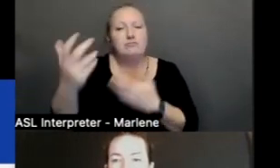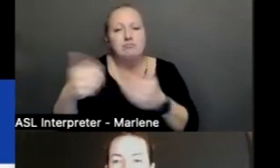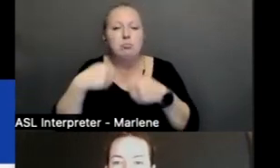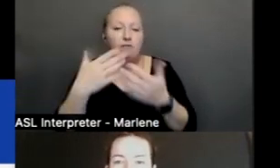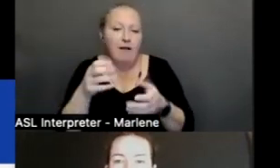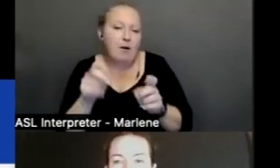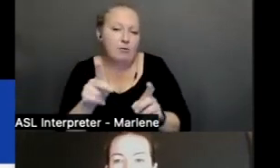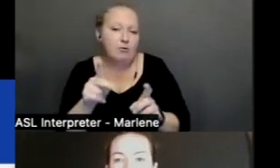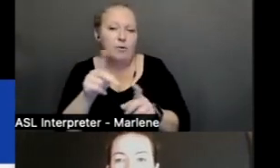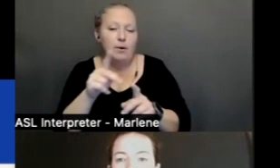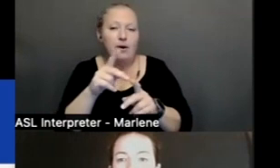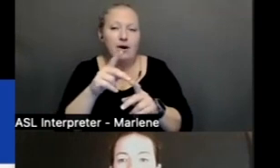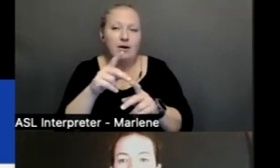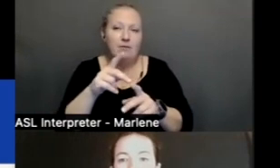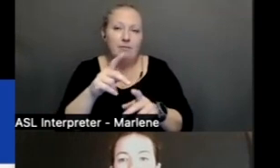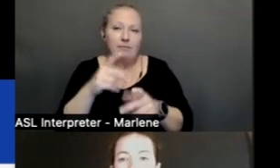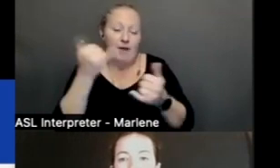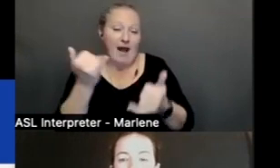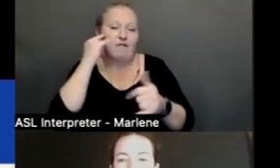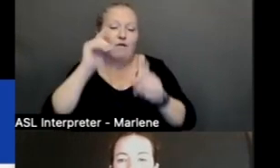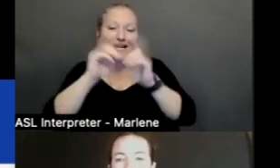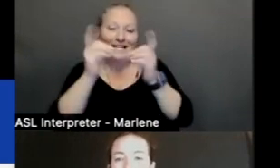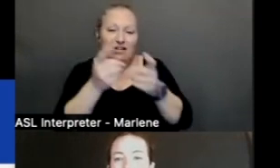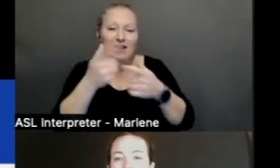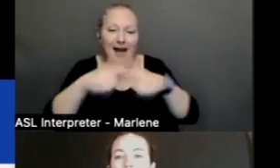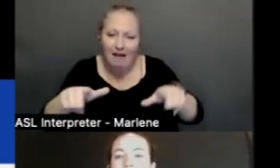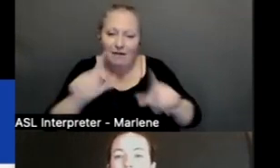opportunity, but no more now at district level and the districts can contract with